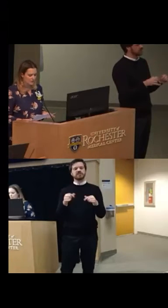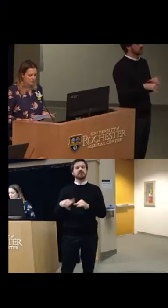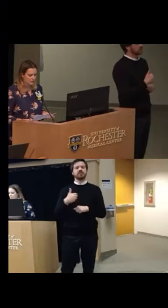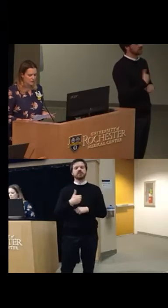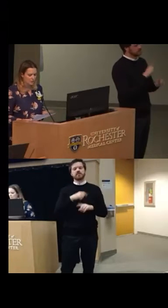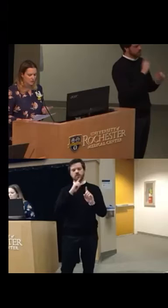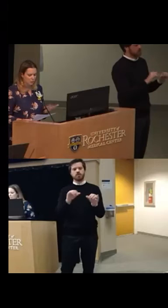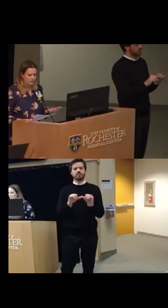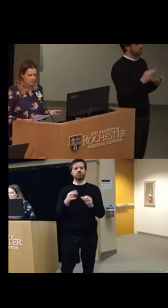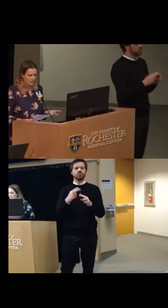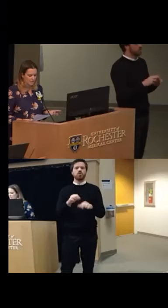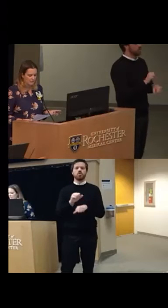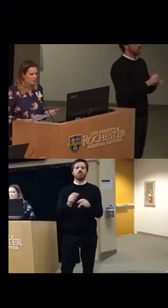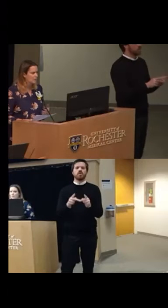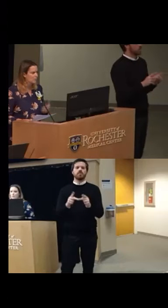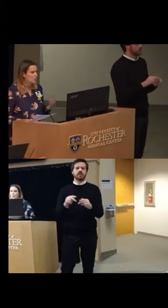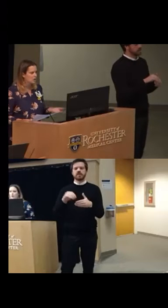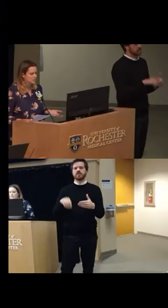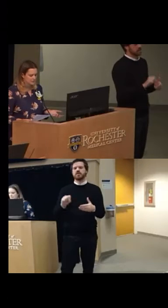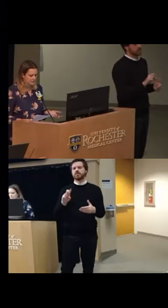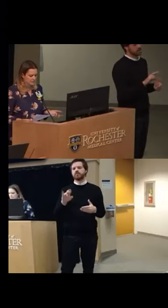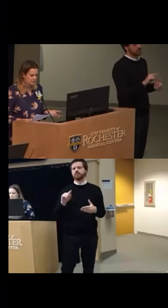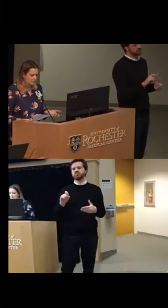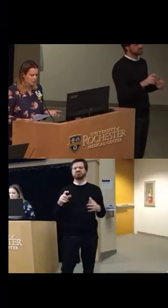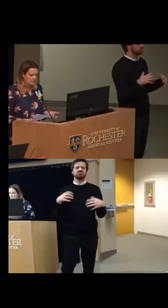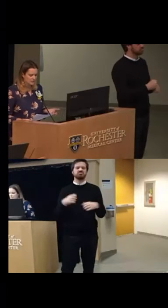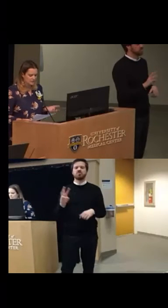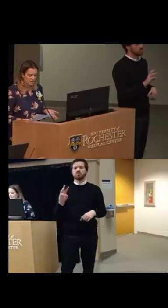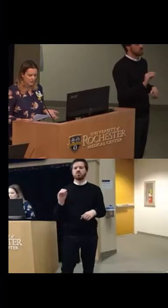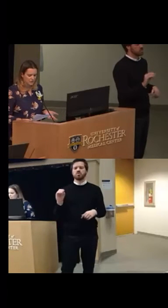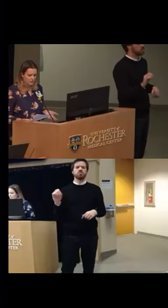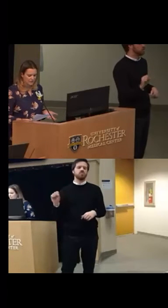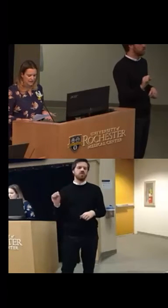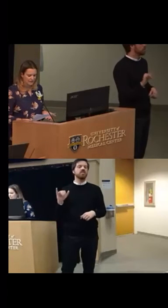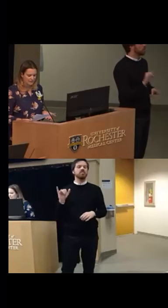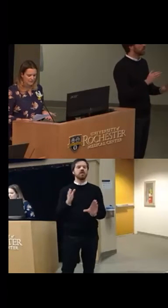measure called the workplace outcome Suite or the was the was is a psychometrically validated